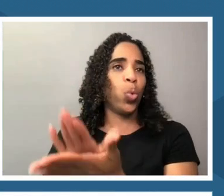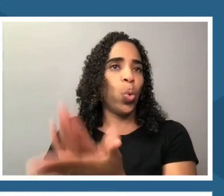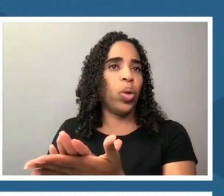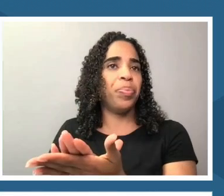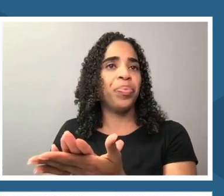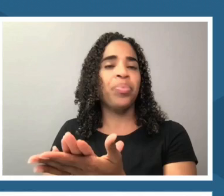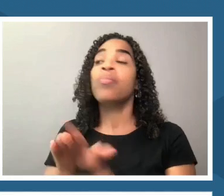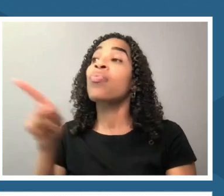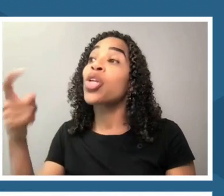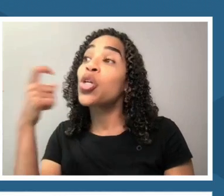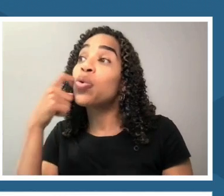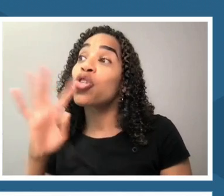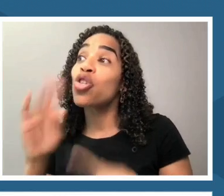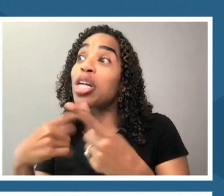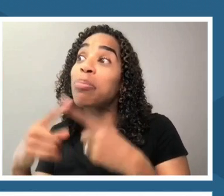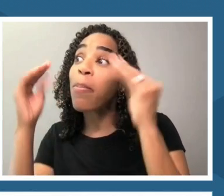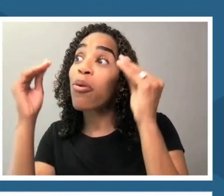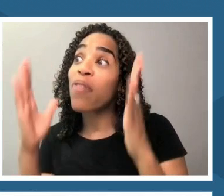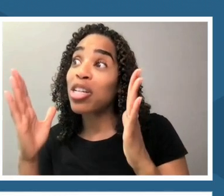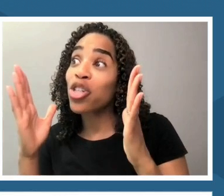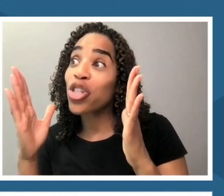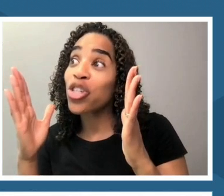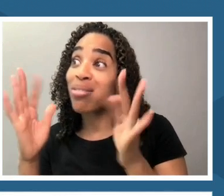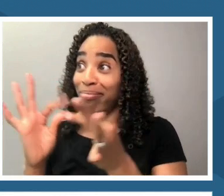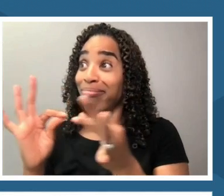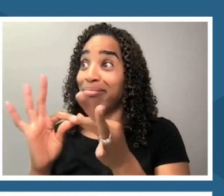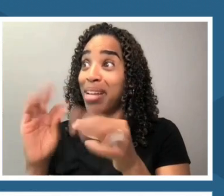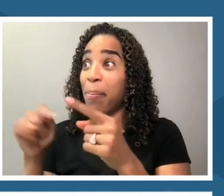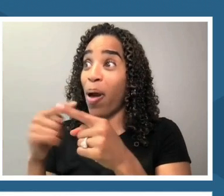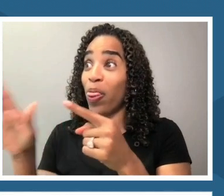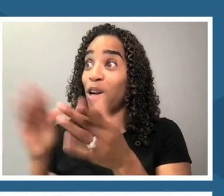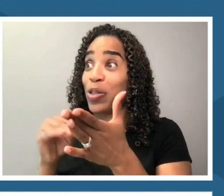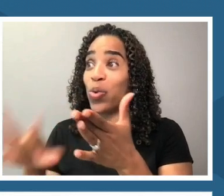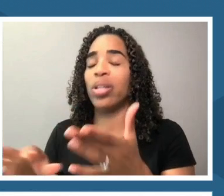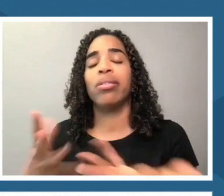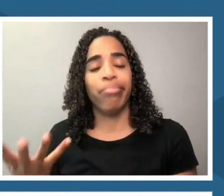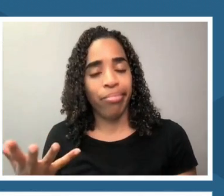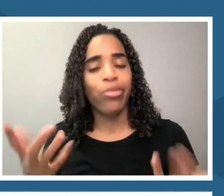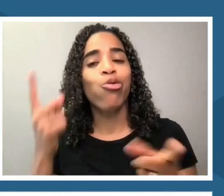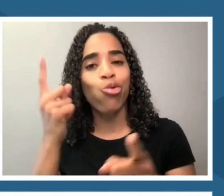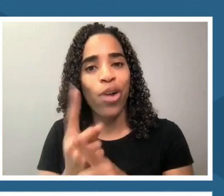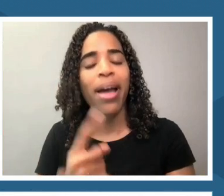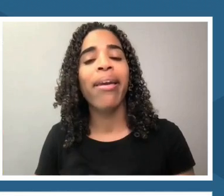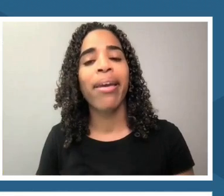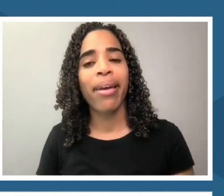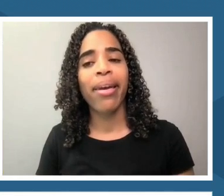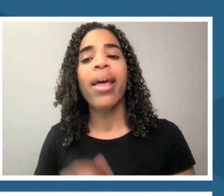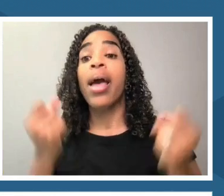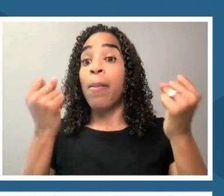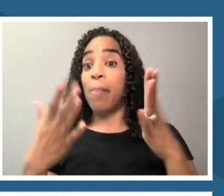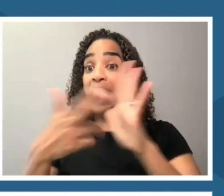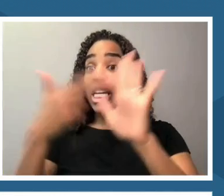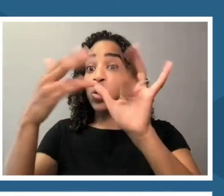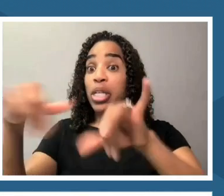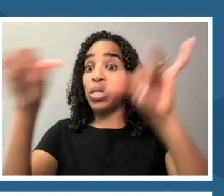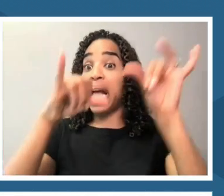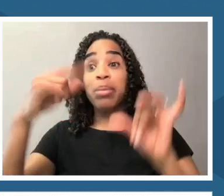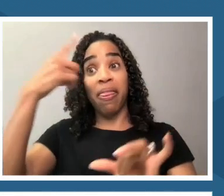anecdote um i think that's a great example of how stereotypes that on one